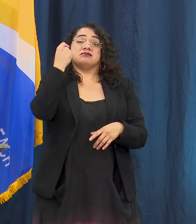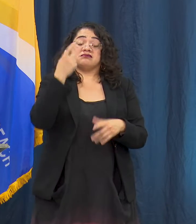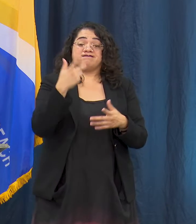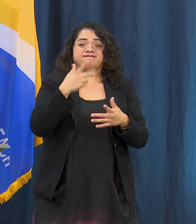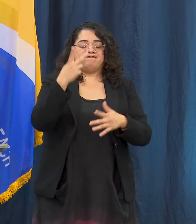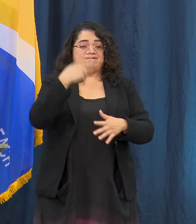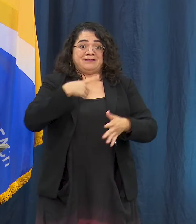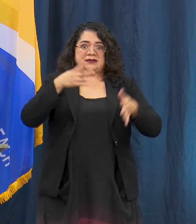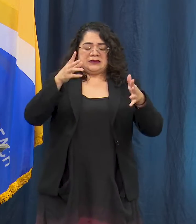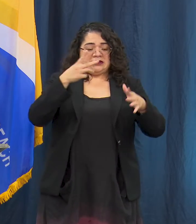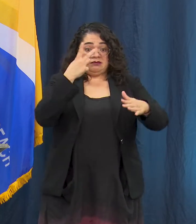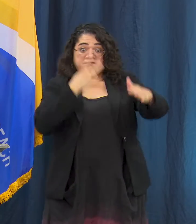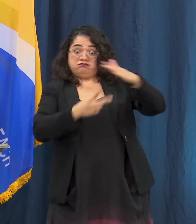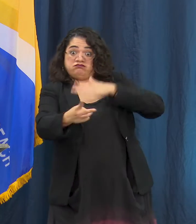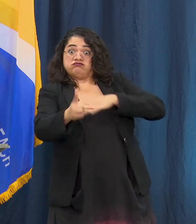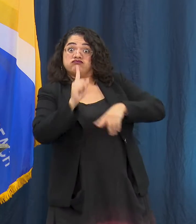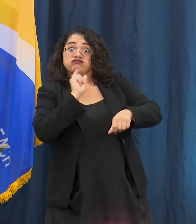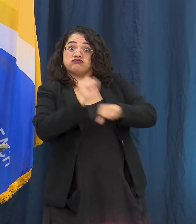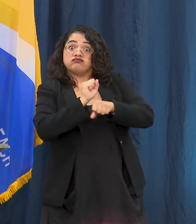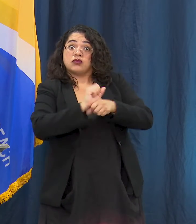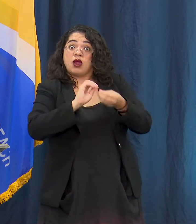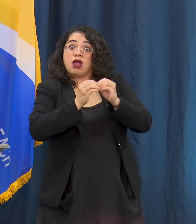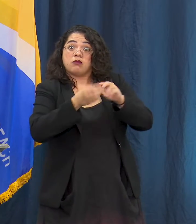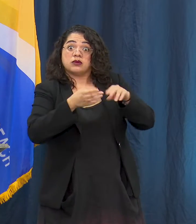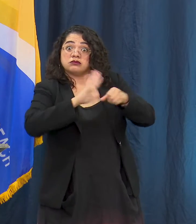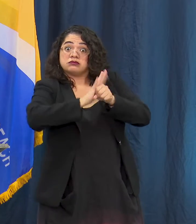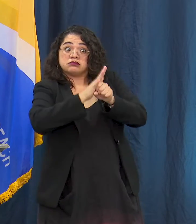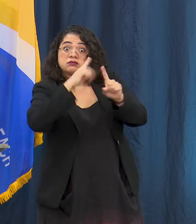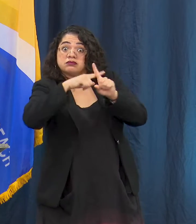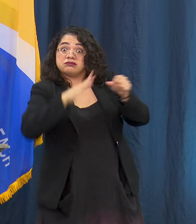because protesters began exercising their First Amendment rights at the very